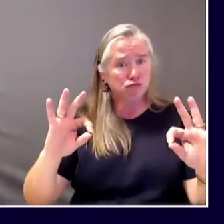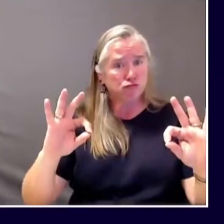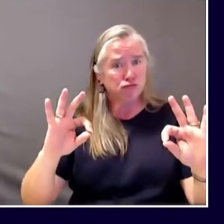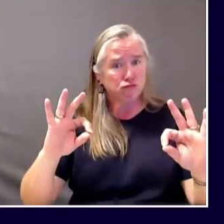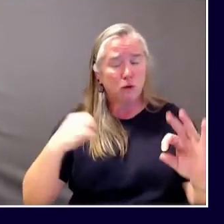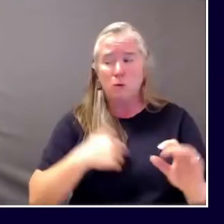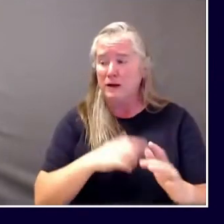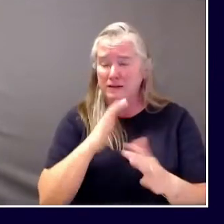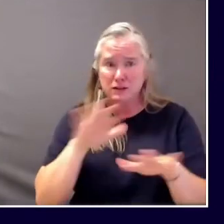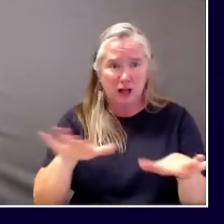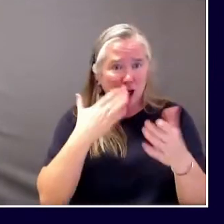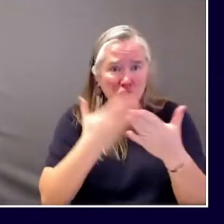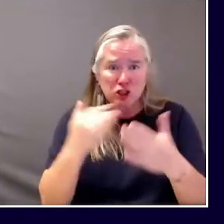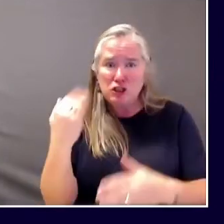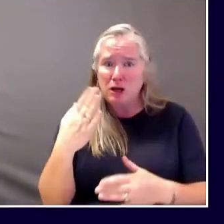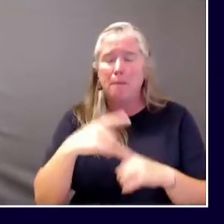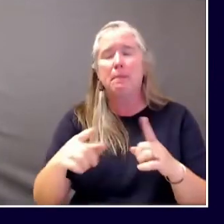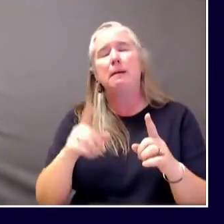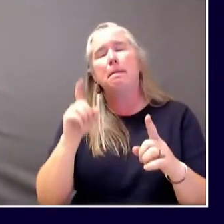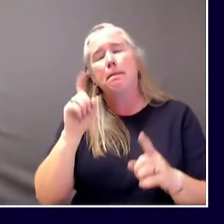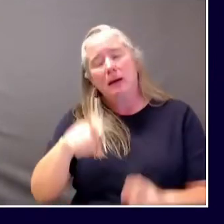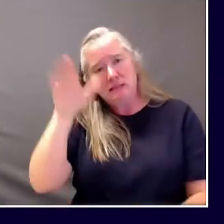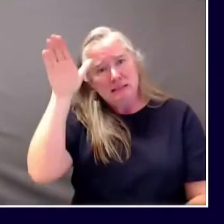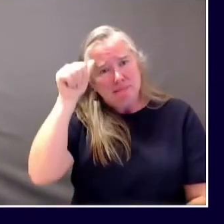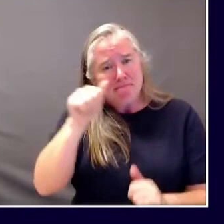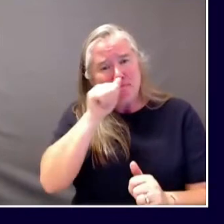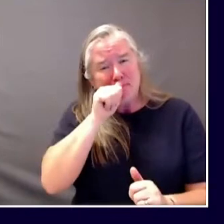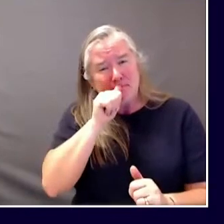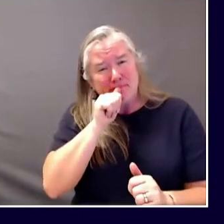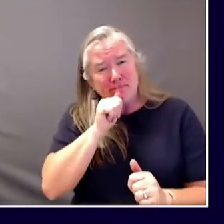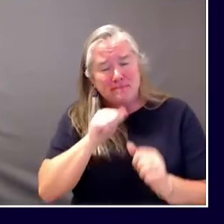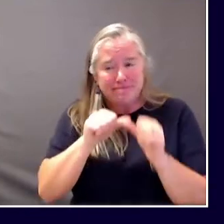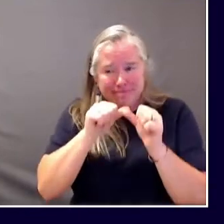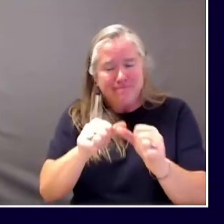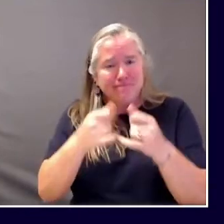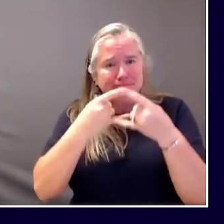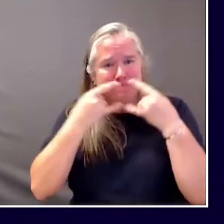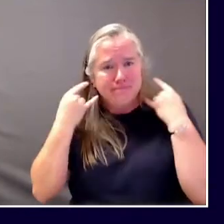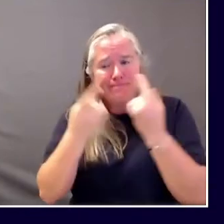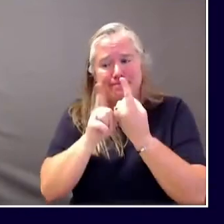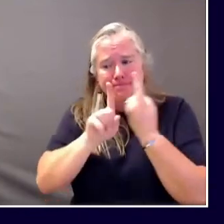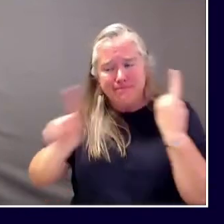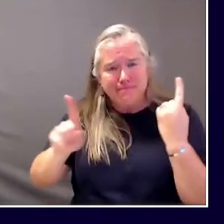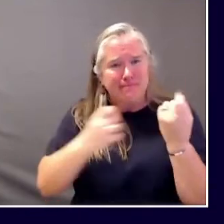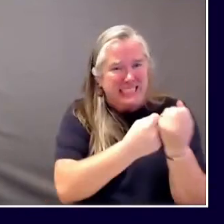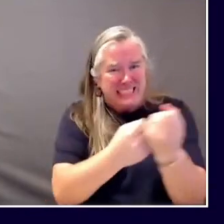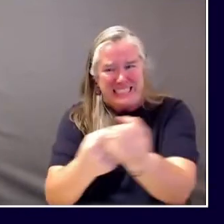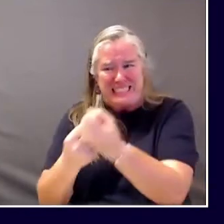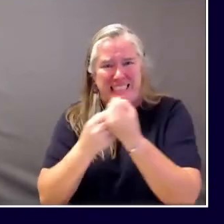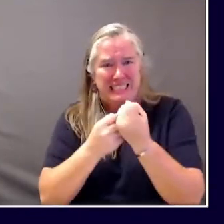we've got to stick to it we've